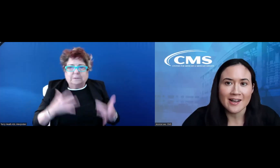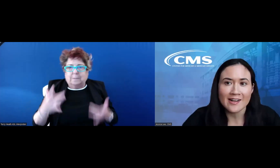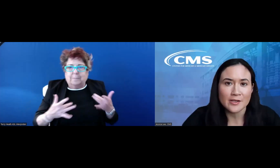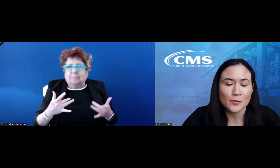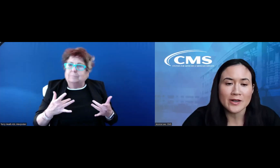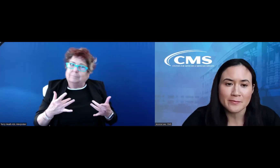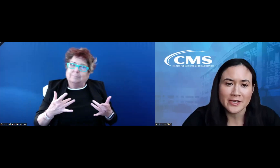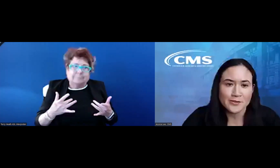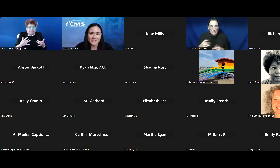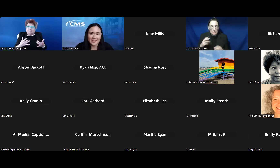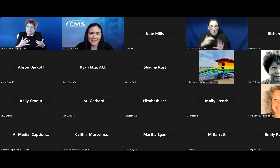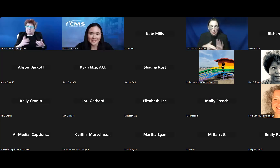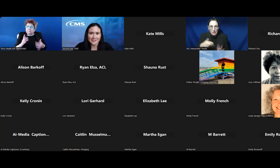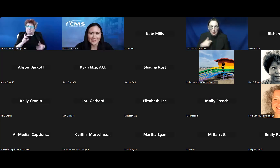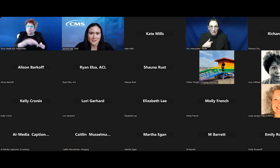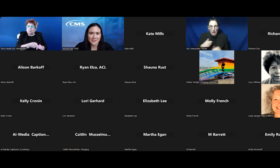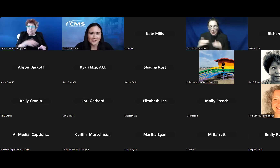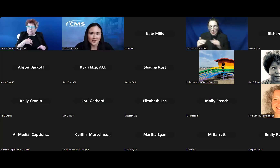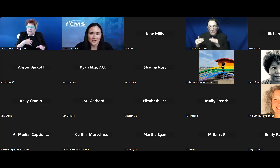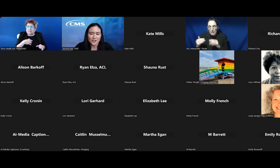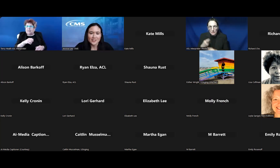HUD and welcoming you today and announcing this launch.